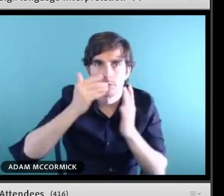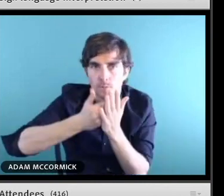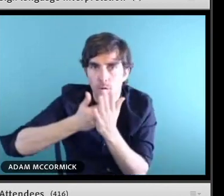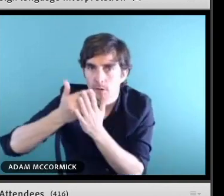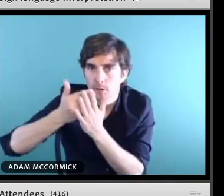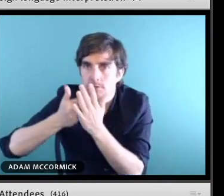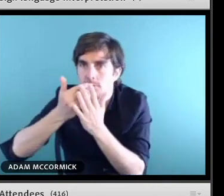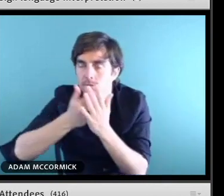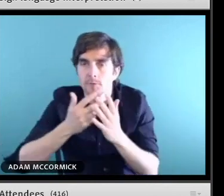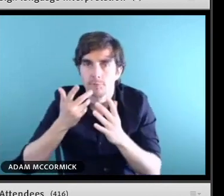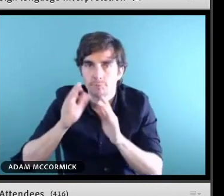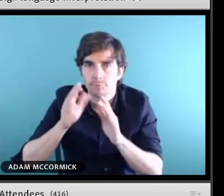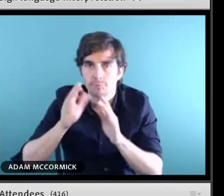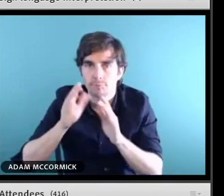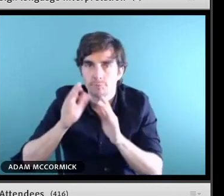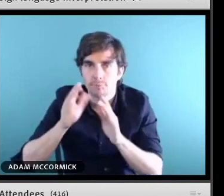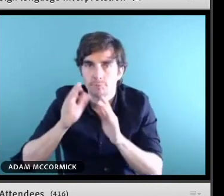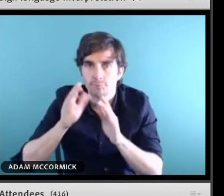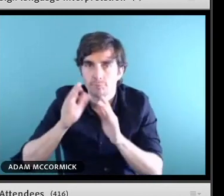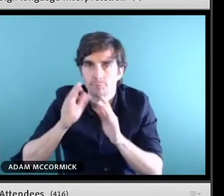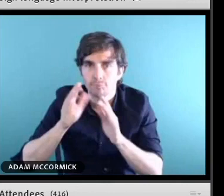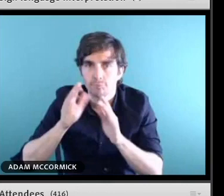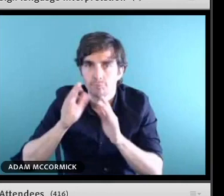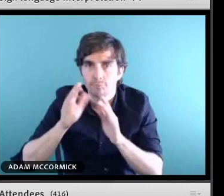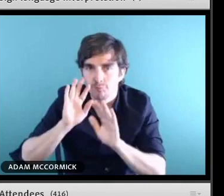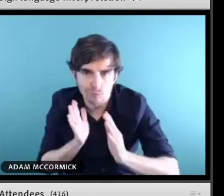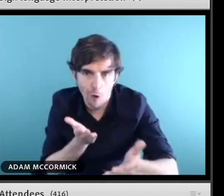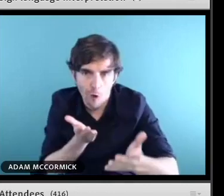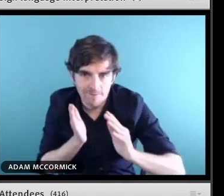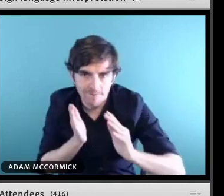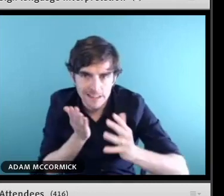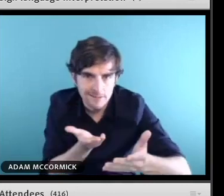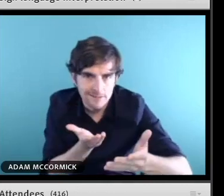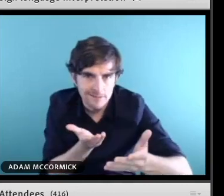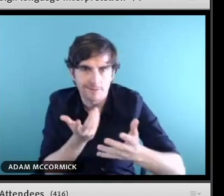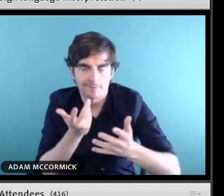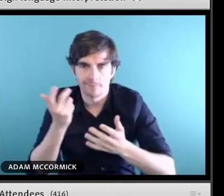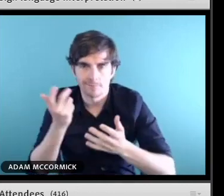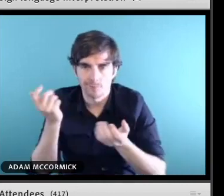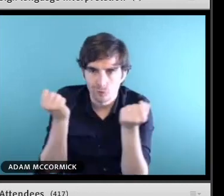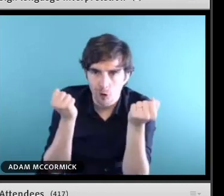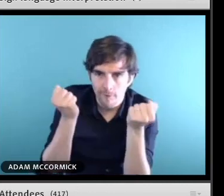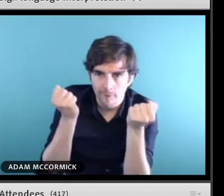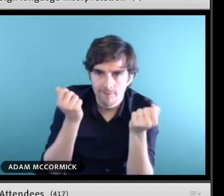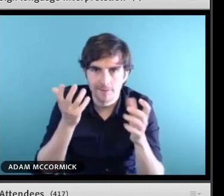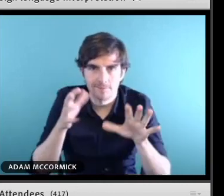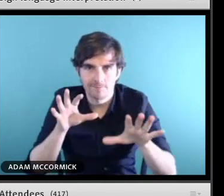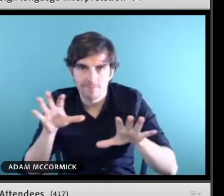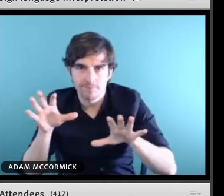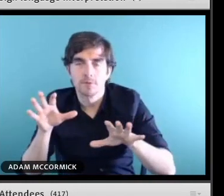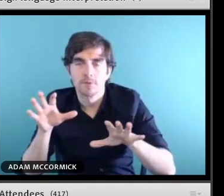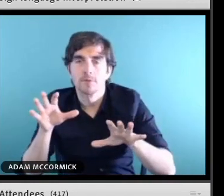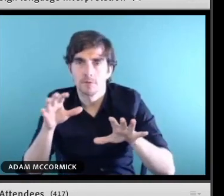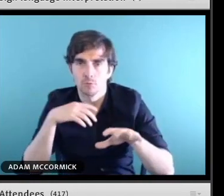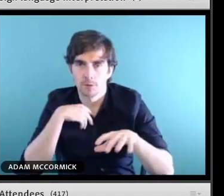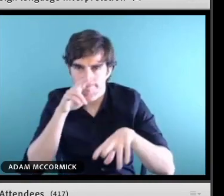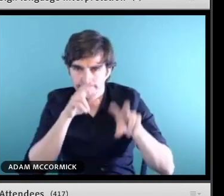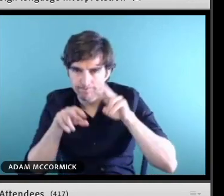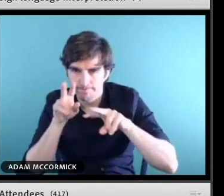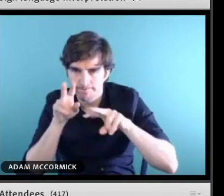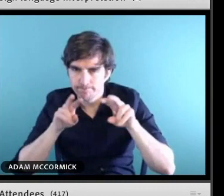parents through the ice of social media apps and for who have no access to